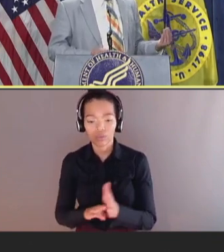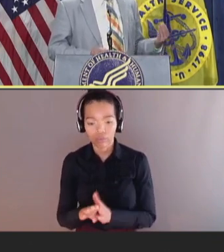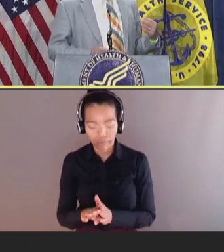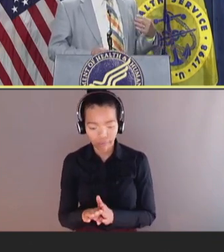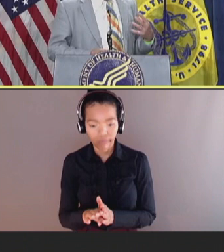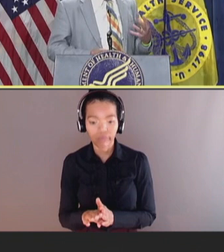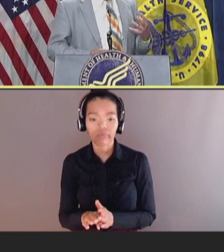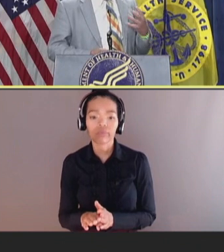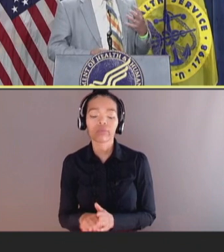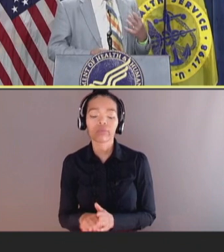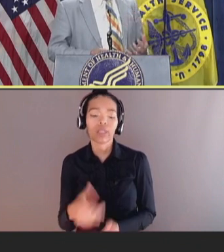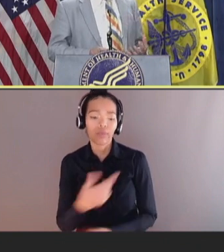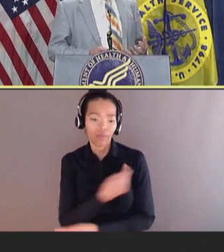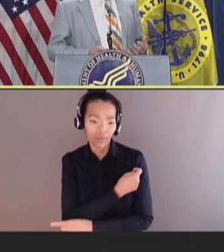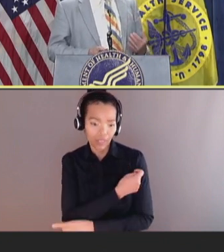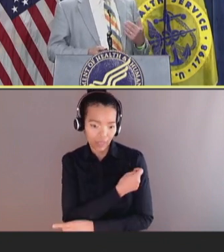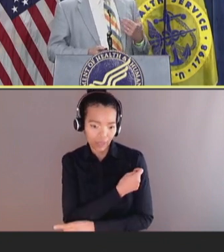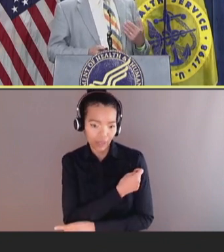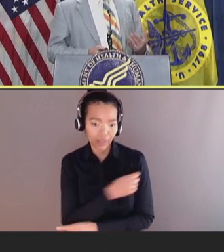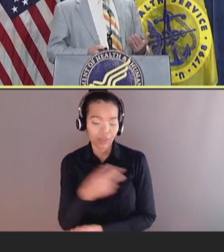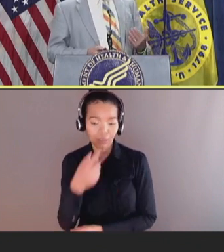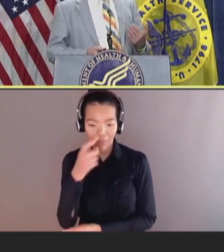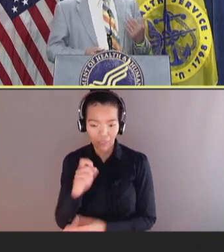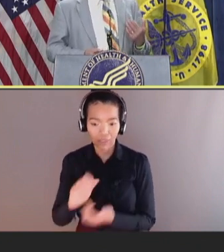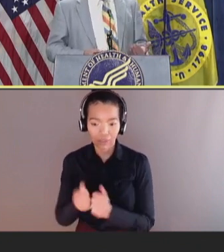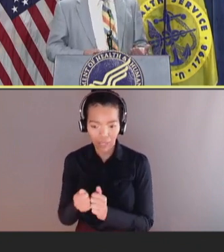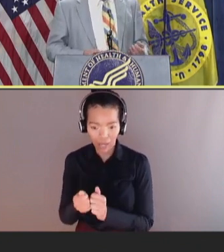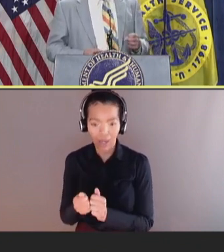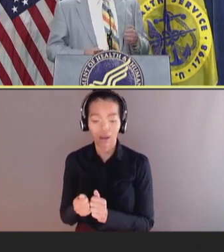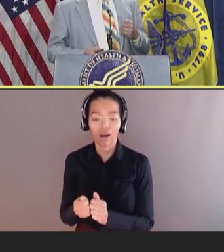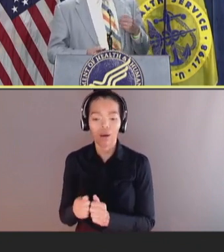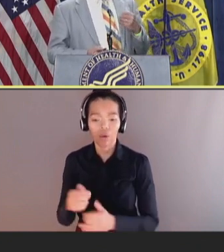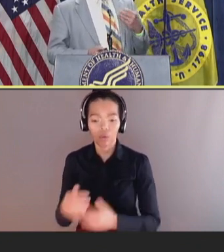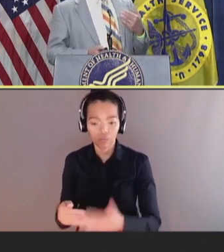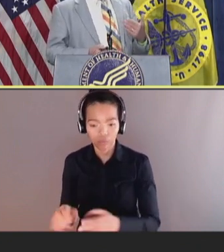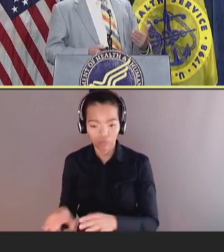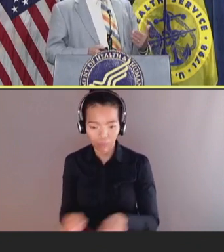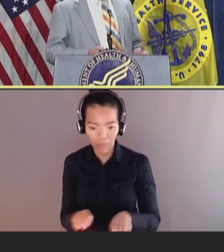It's hard to get enough of it from the virulent organism to be able to do studies,